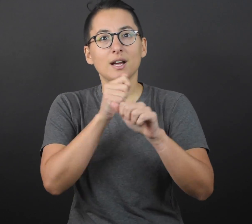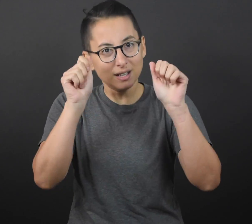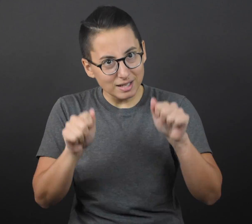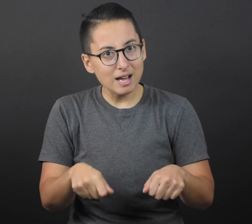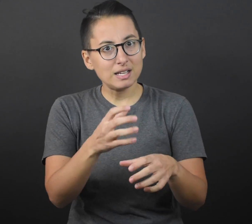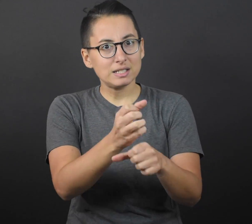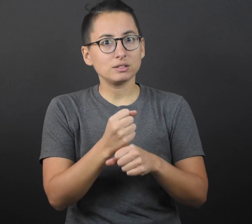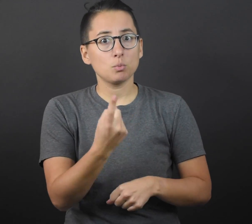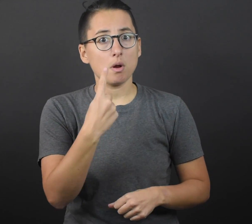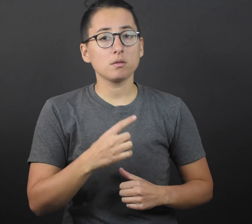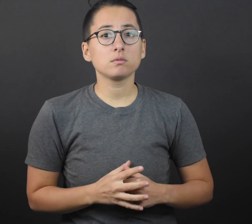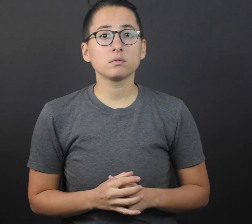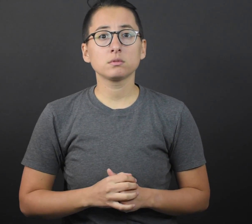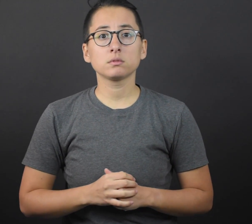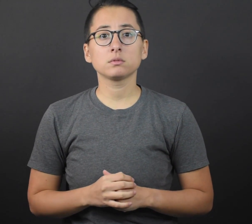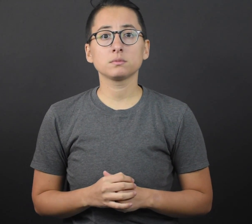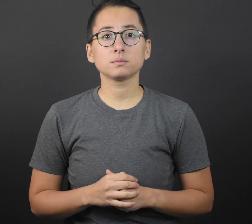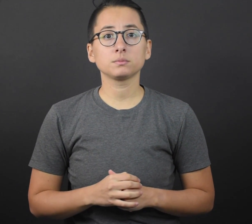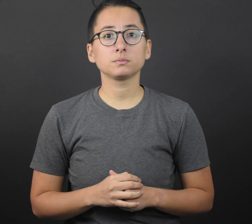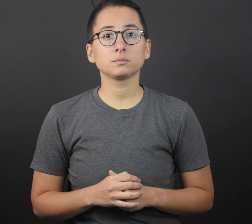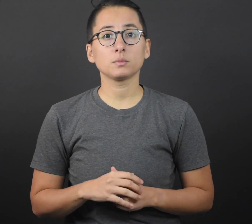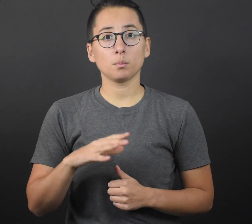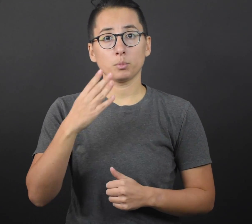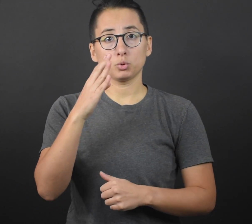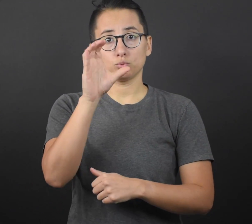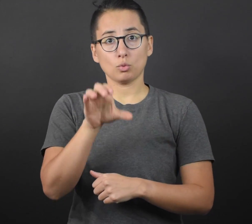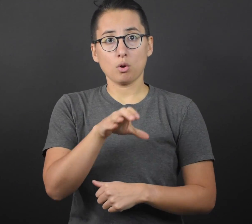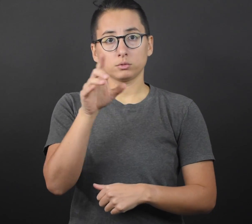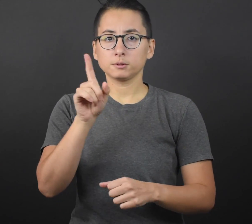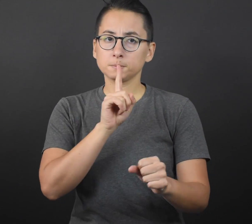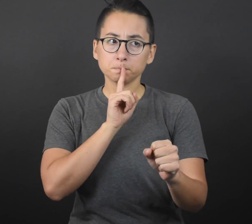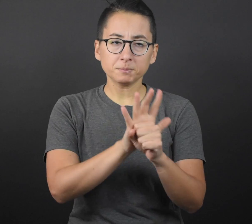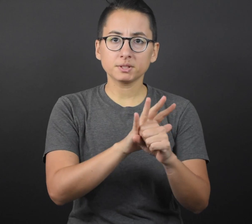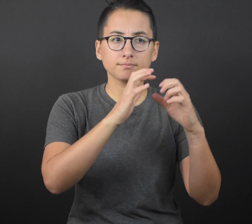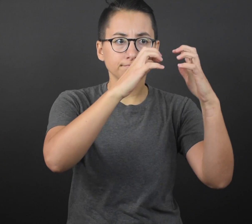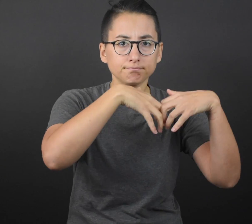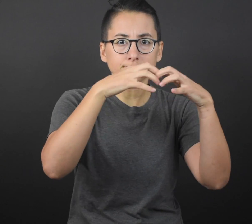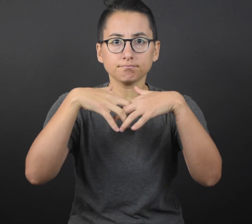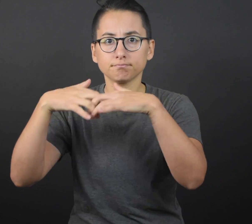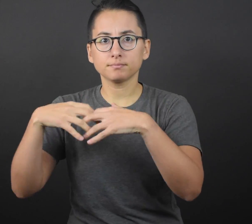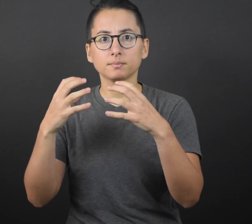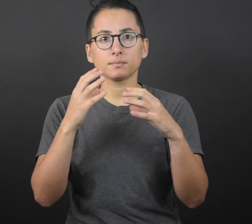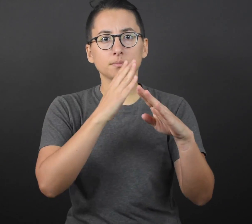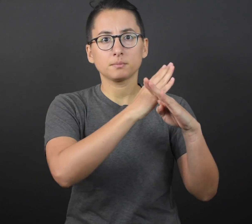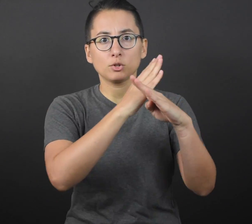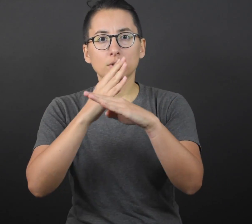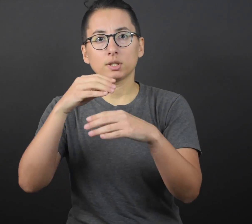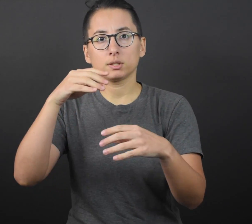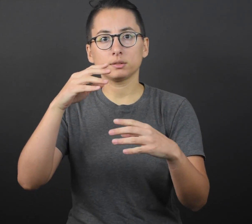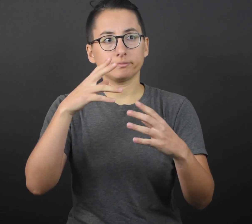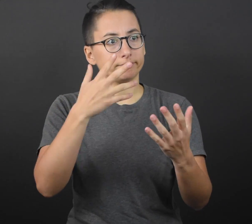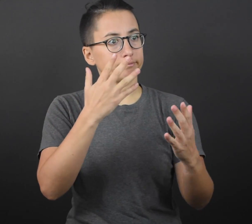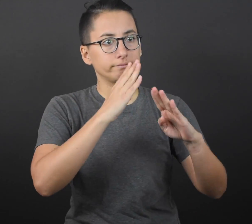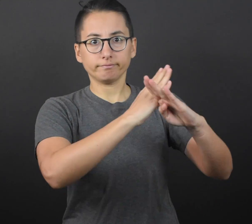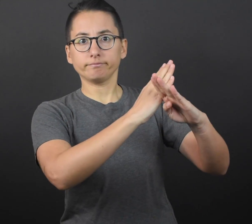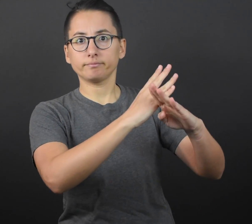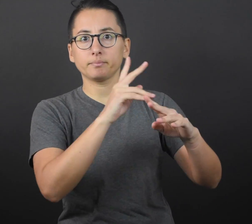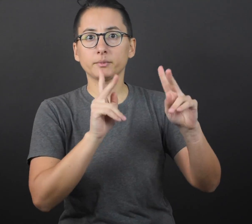“Blue Cross is committed to breaking down whatever barriers stand in the way of keeping all of our communities safe and healthy.